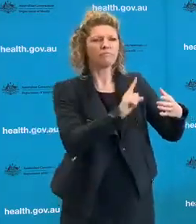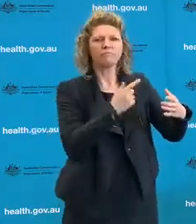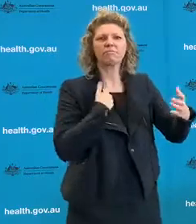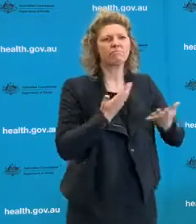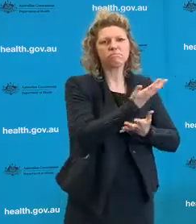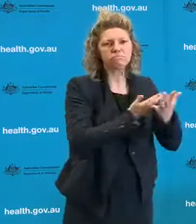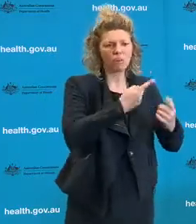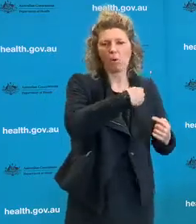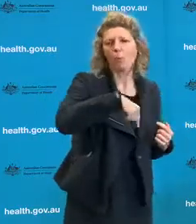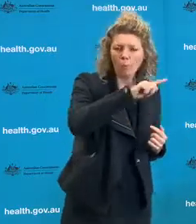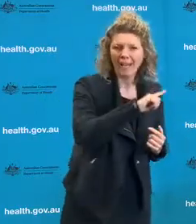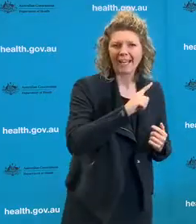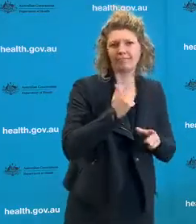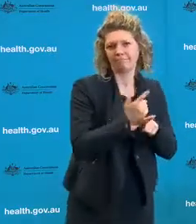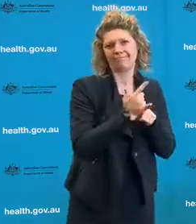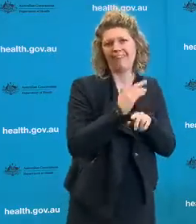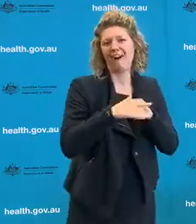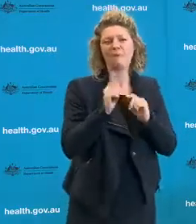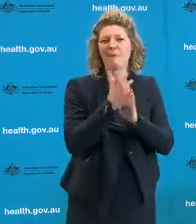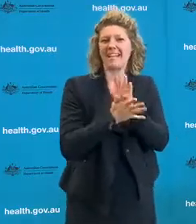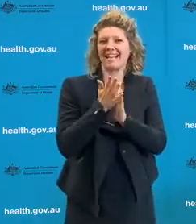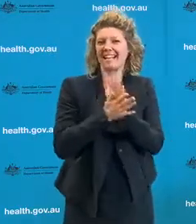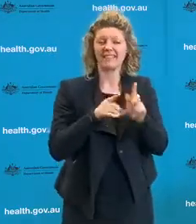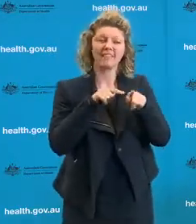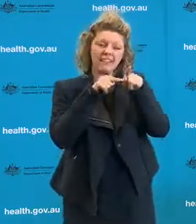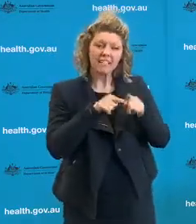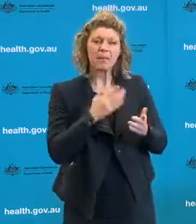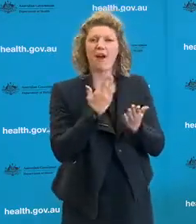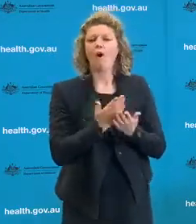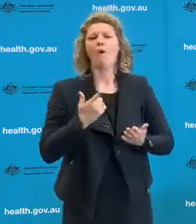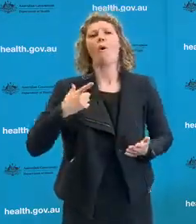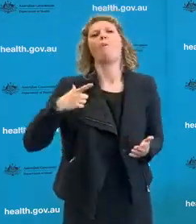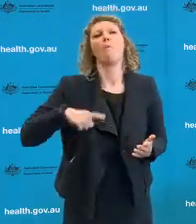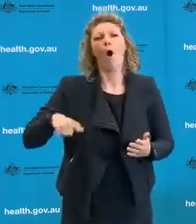which is the definition of a hotspot depends on why we want to define